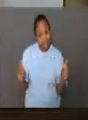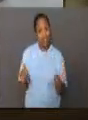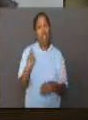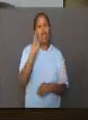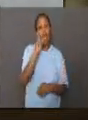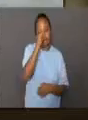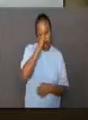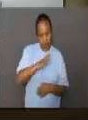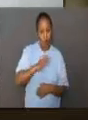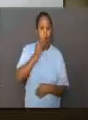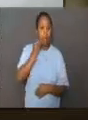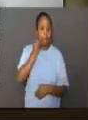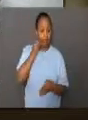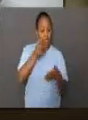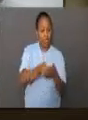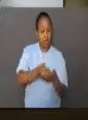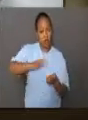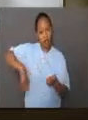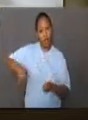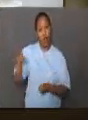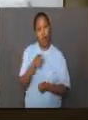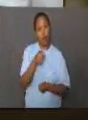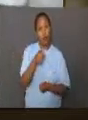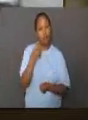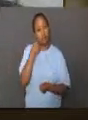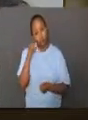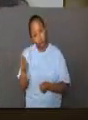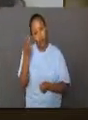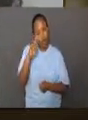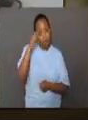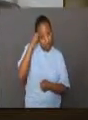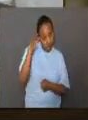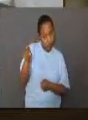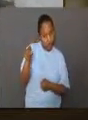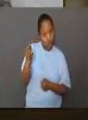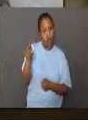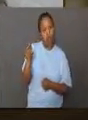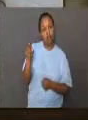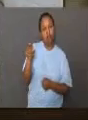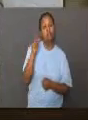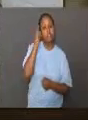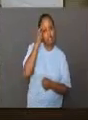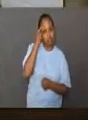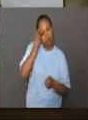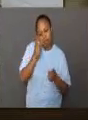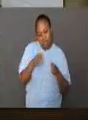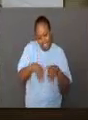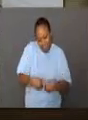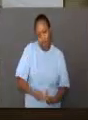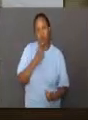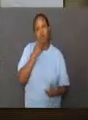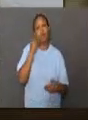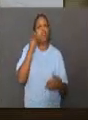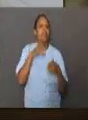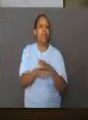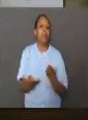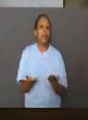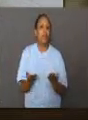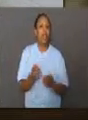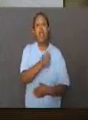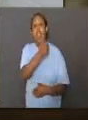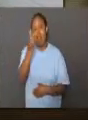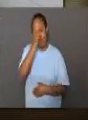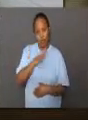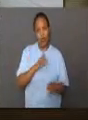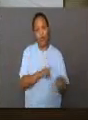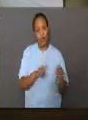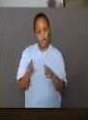arrives home late he or she is likely to be quite tired if the other person has already been home